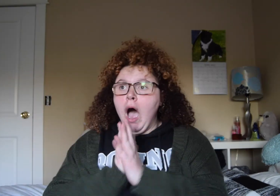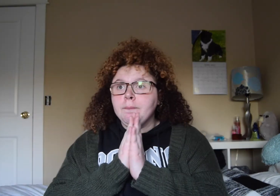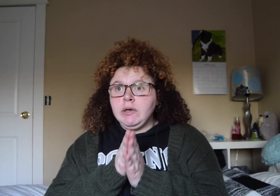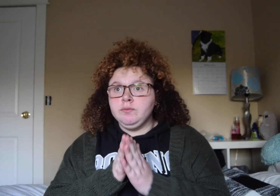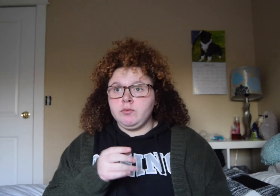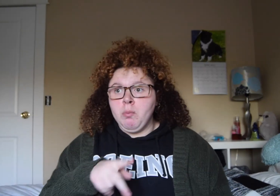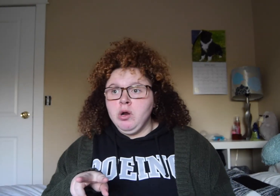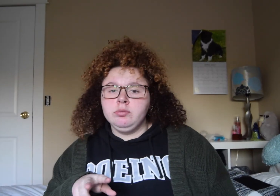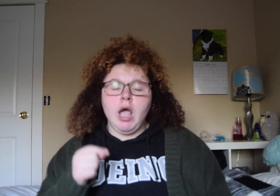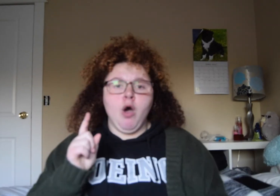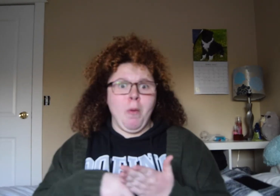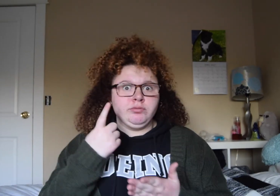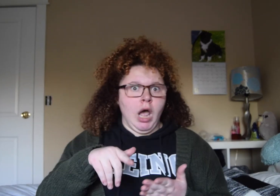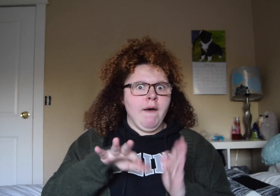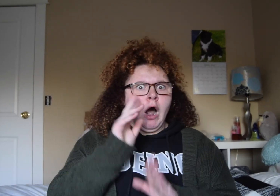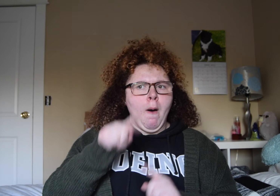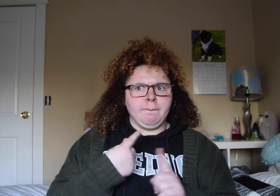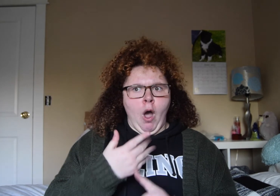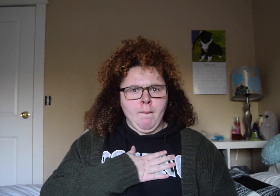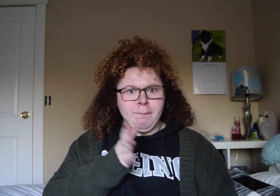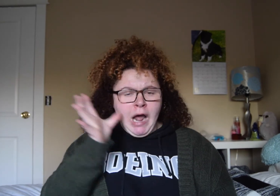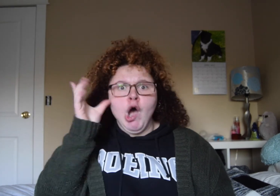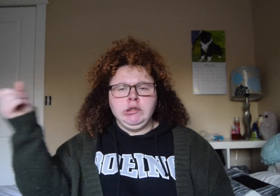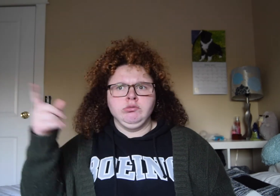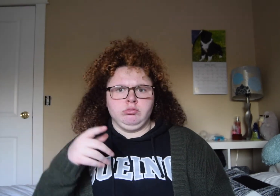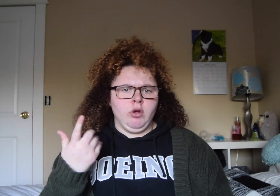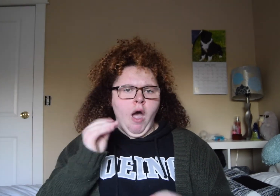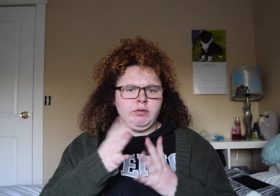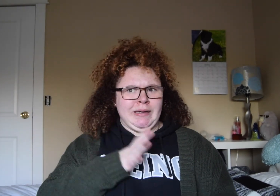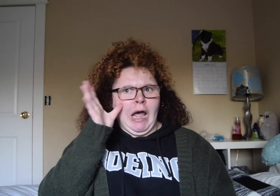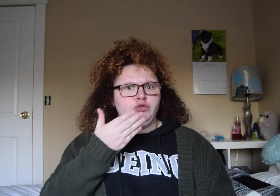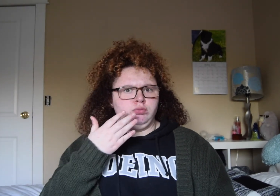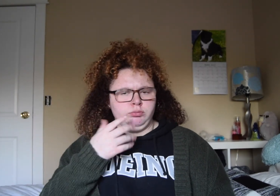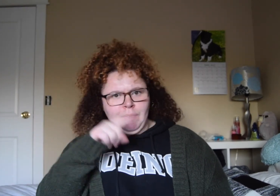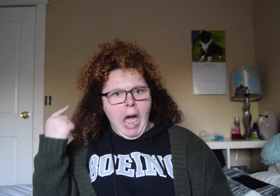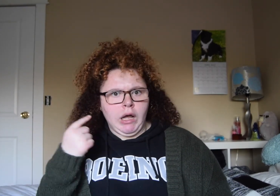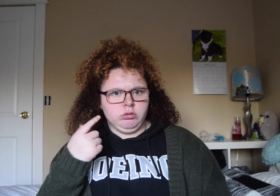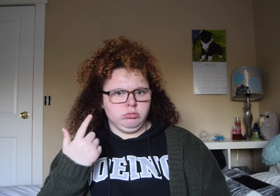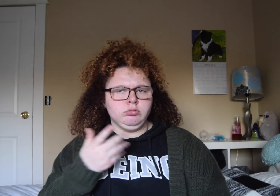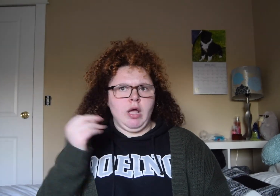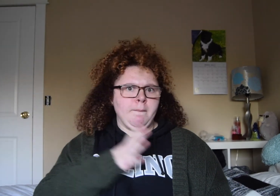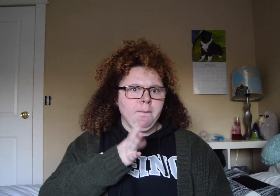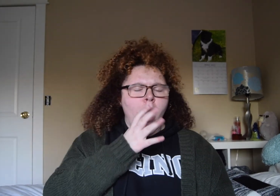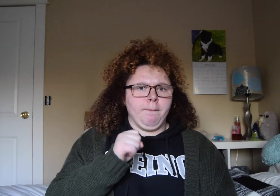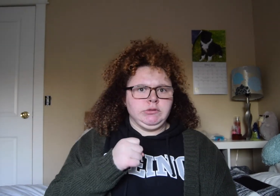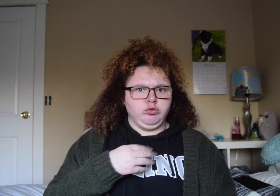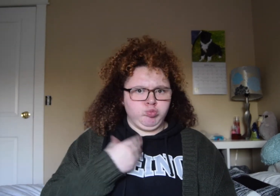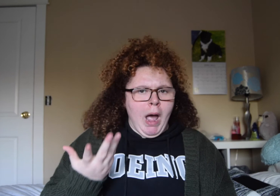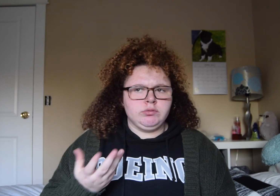I mean once they find out about my parents, obviously my dad is black and my mom is white